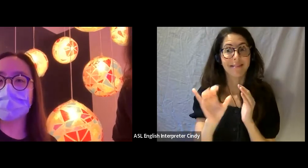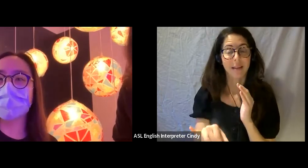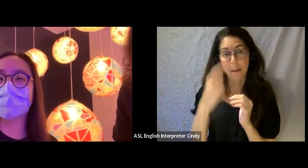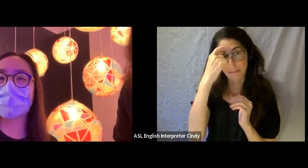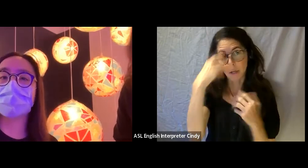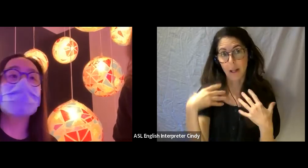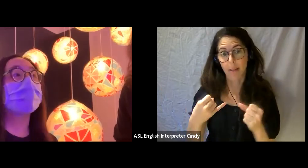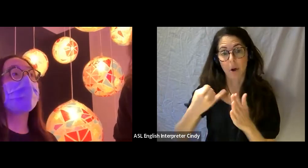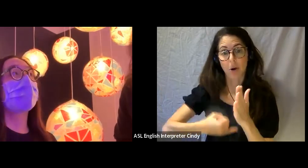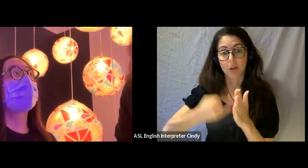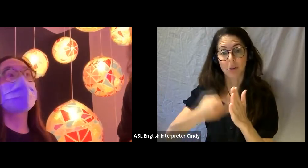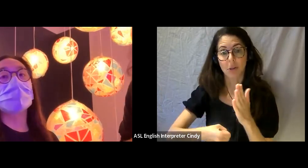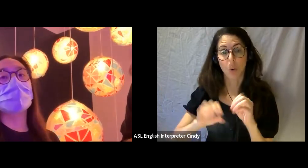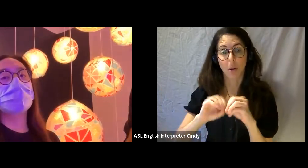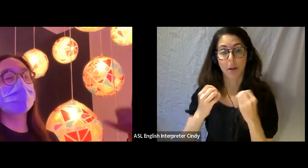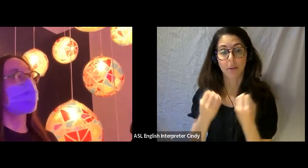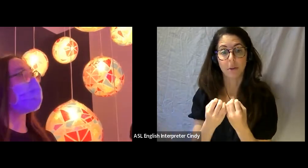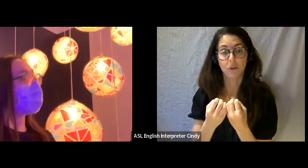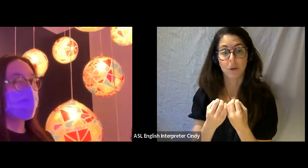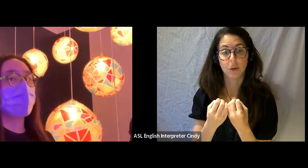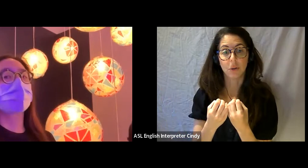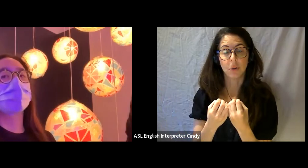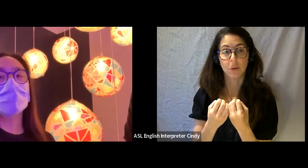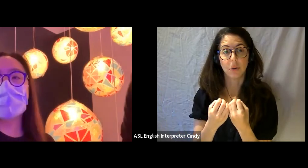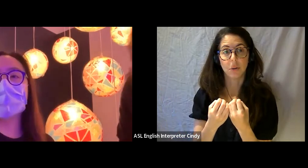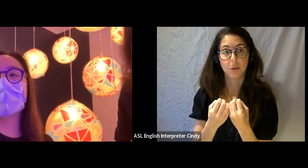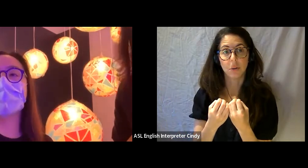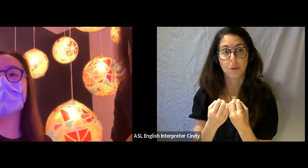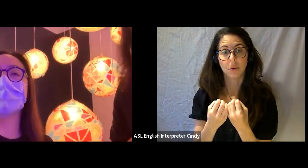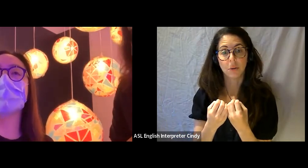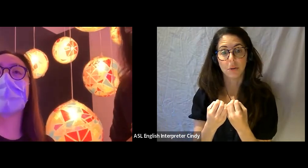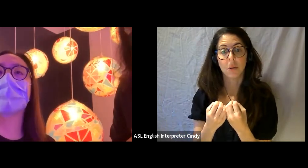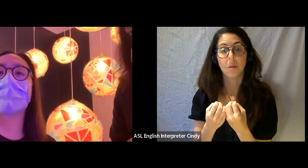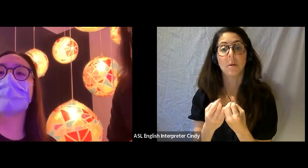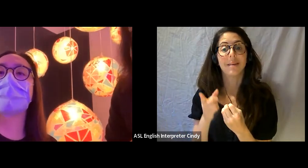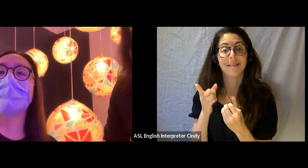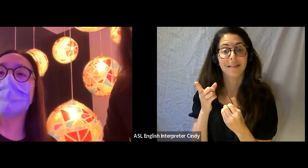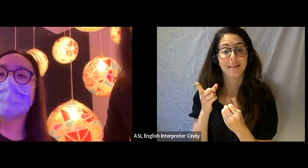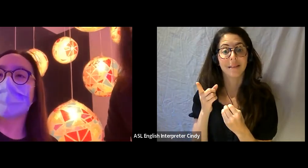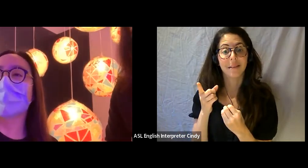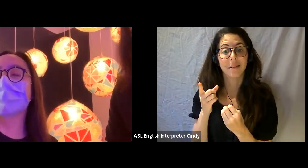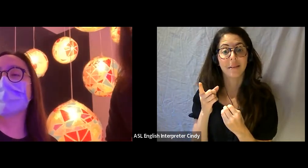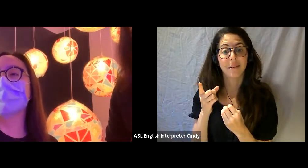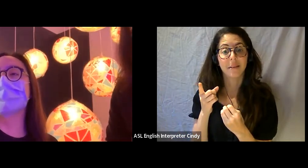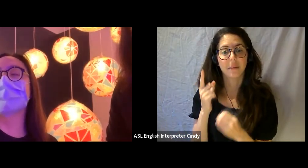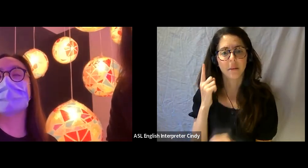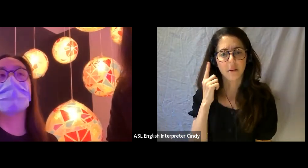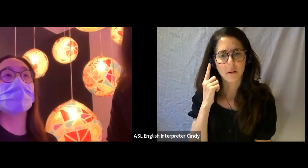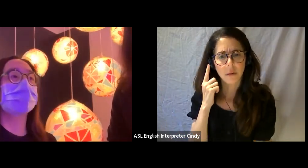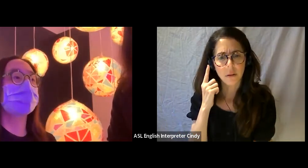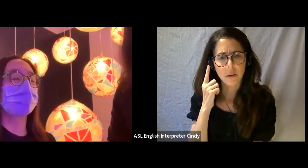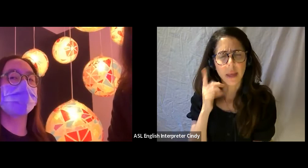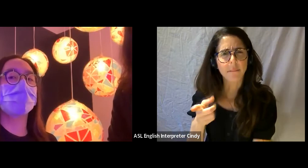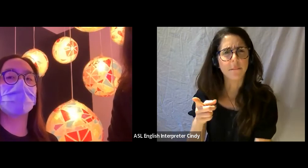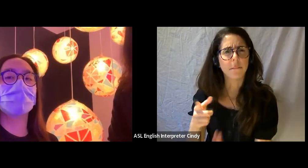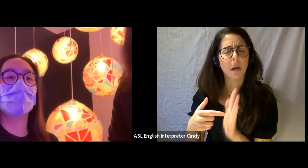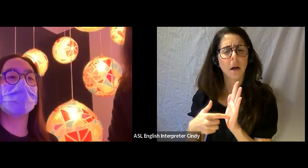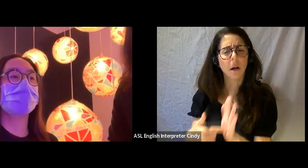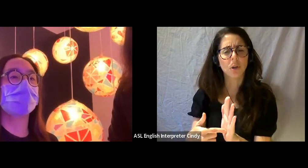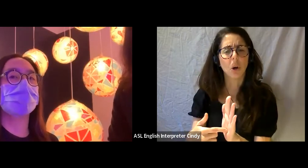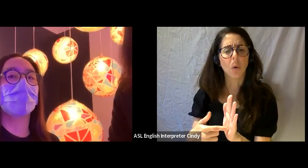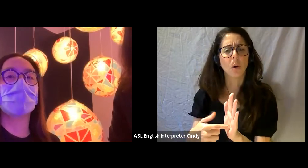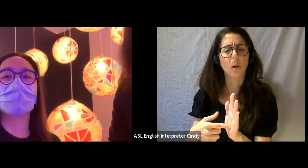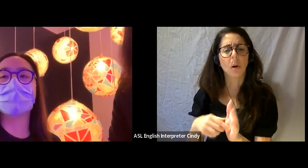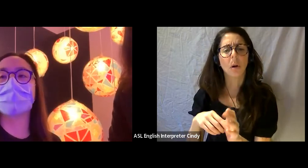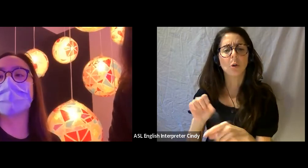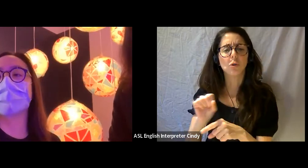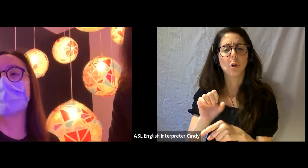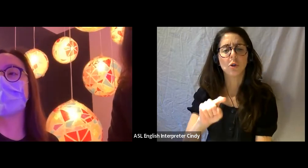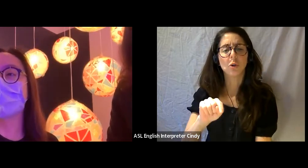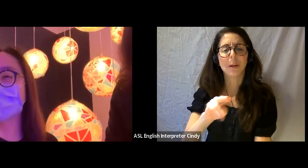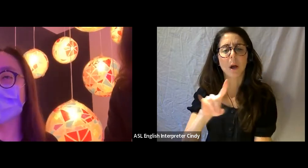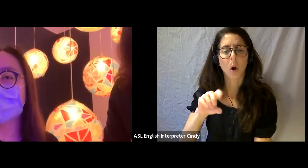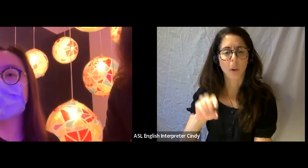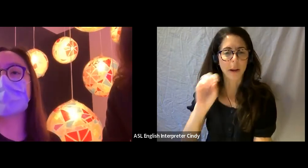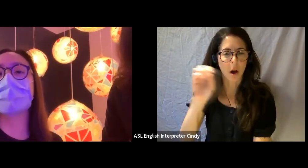Being Studio in ottawa, Being B-E-I-N-G, is a studio that serves artists who have been labeled with intellectual disabilities